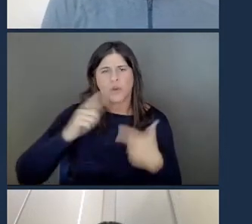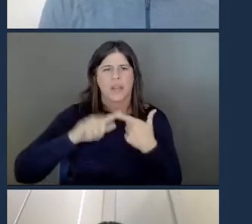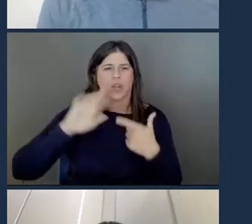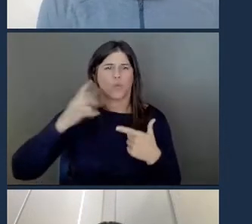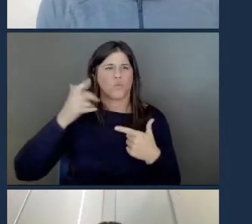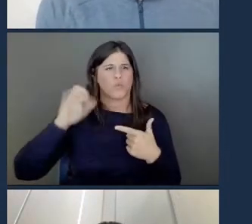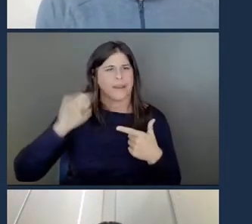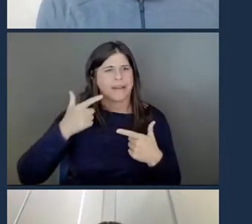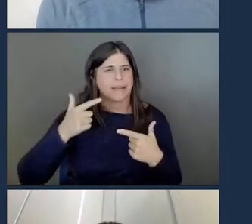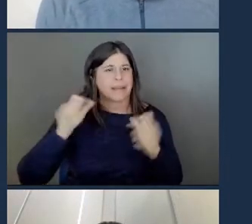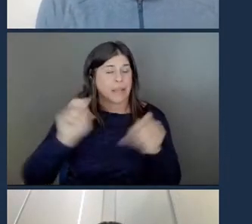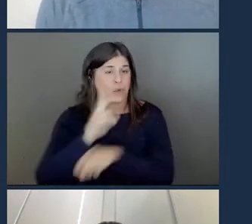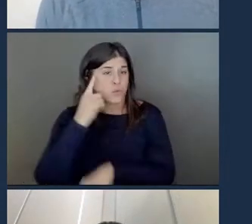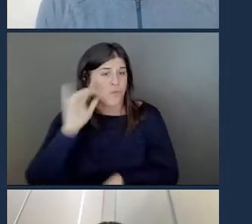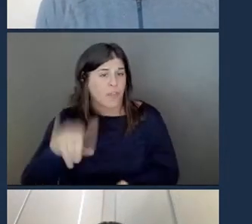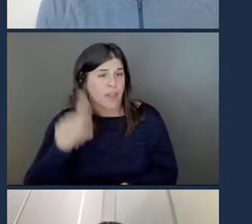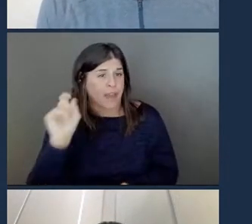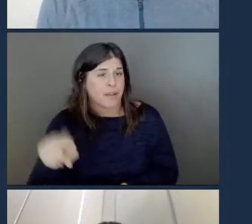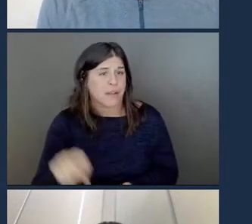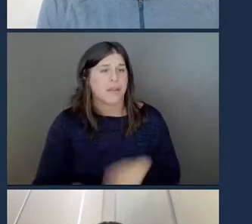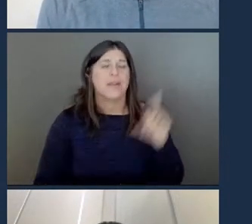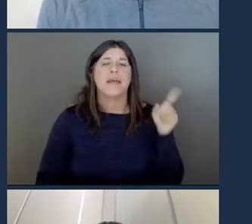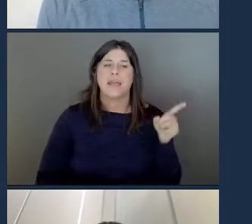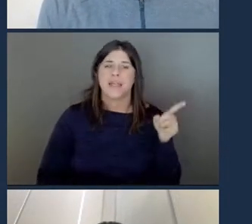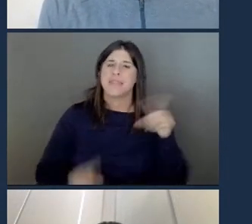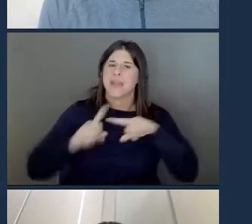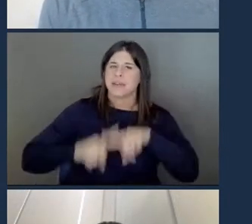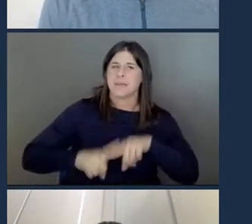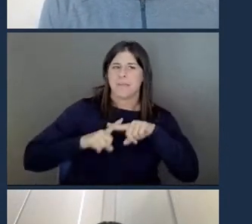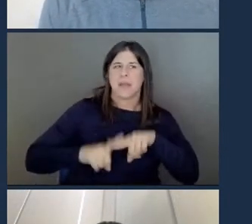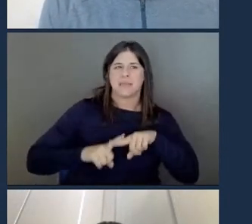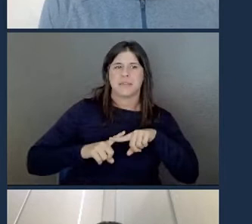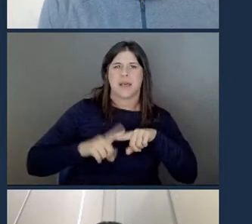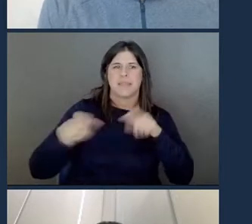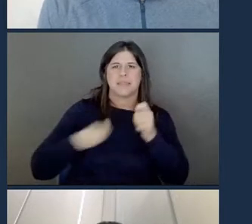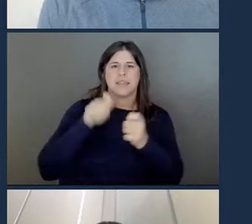Right, yeah, so this depends on the exact requirements,